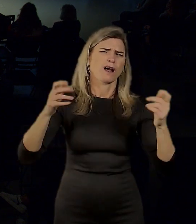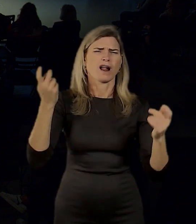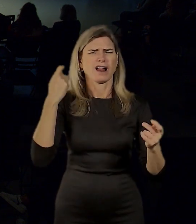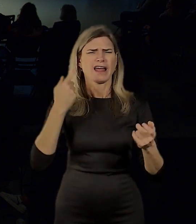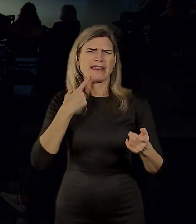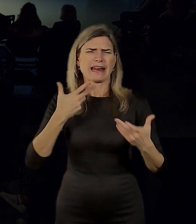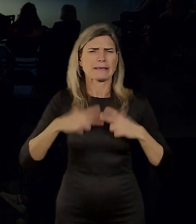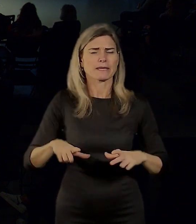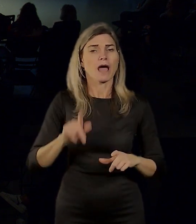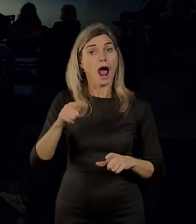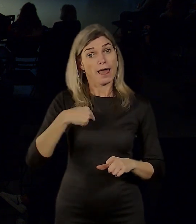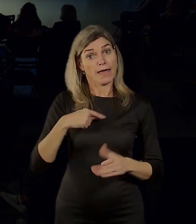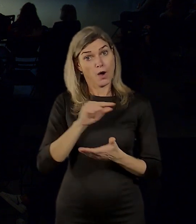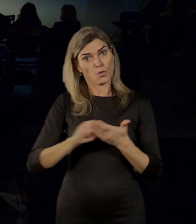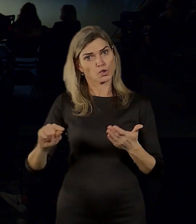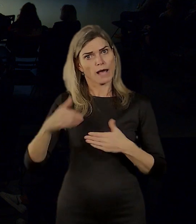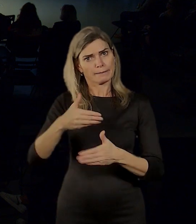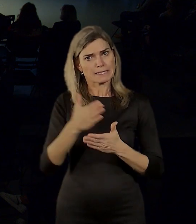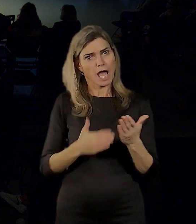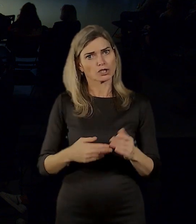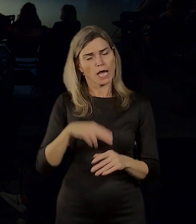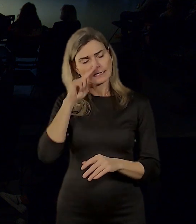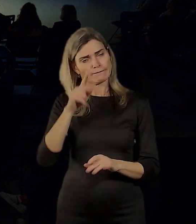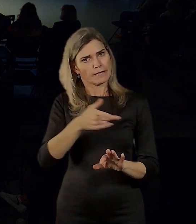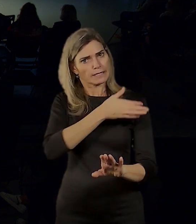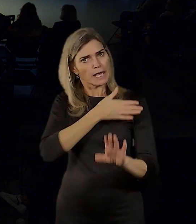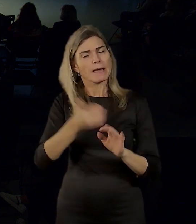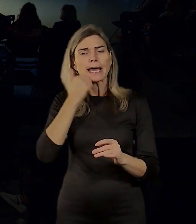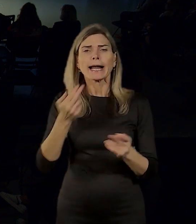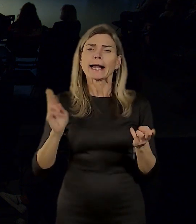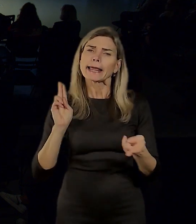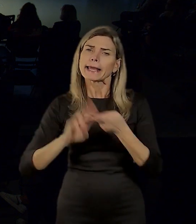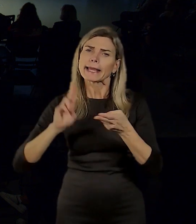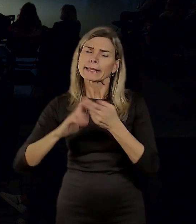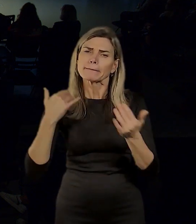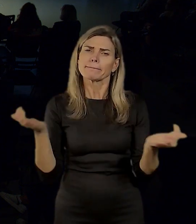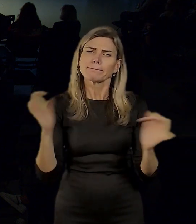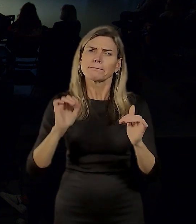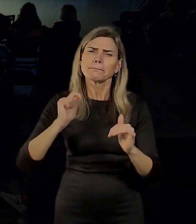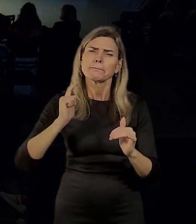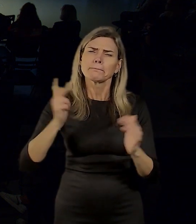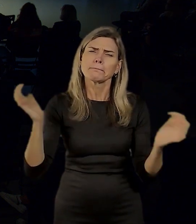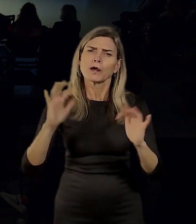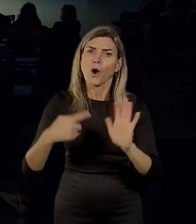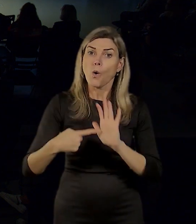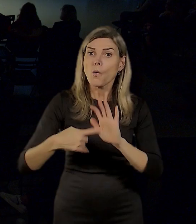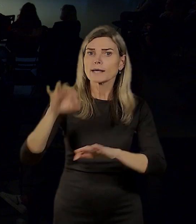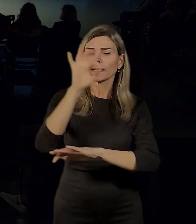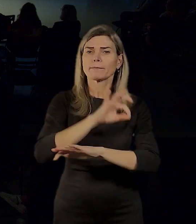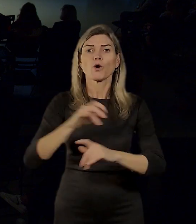actually co-create the place. And that is very important from our point of view. So thank you for that, for the participation.